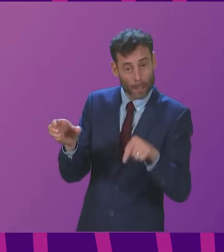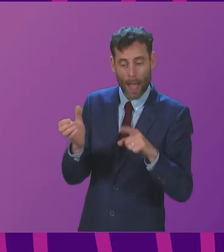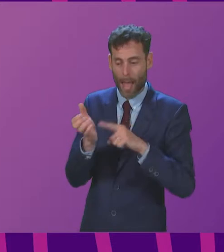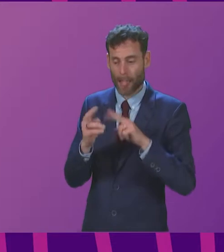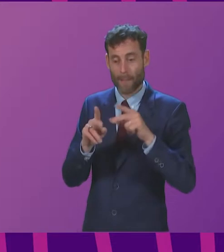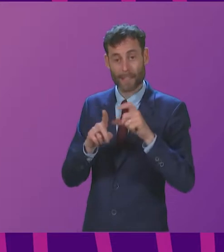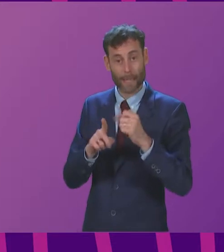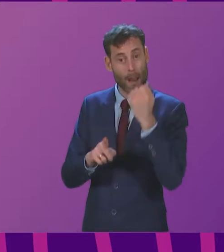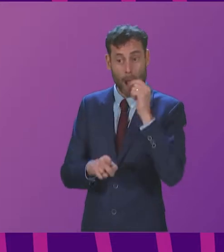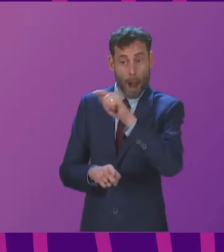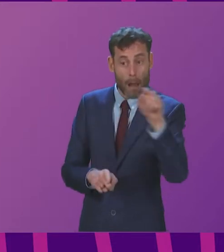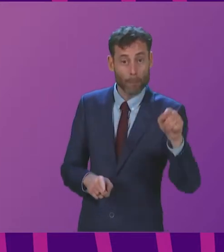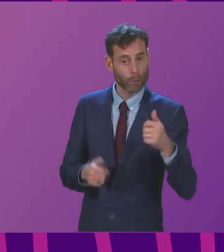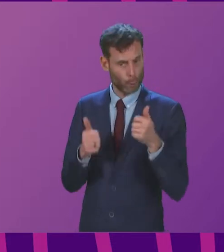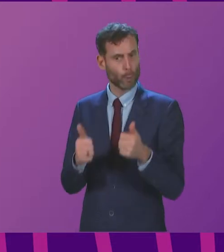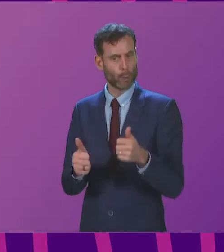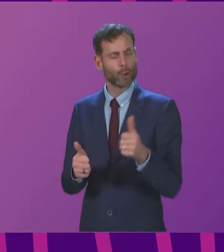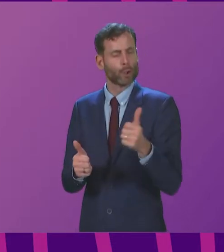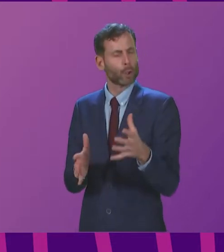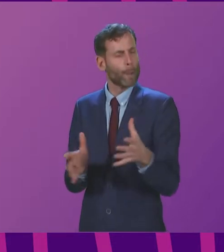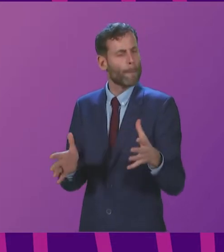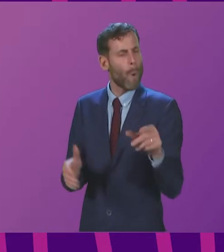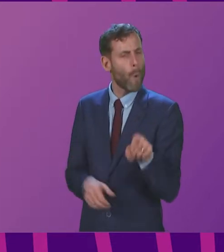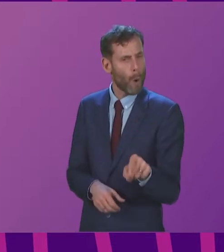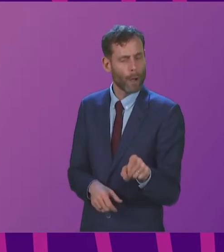good, but we think that it can be higher. We need it to be higher if we are asking people to test